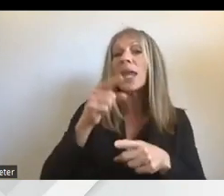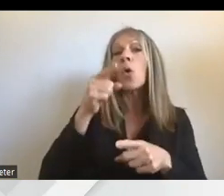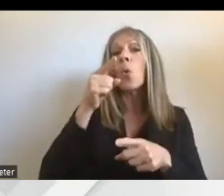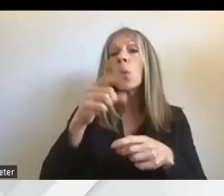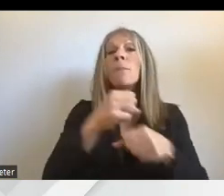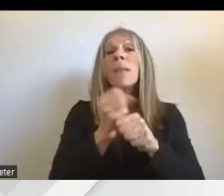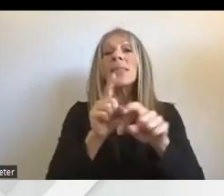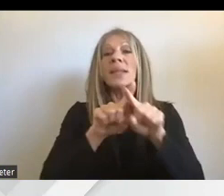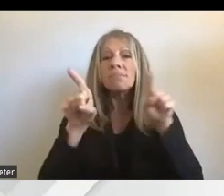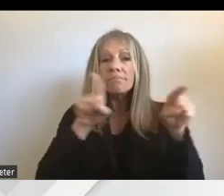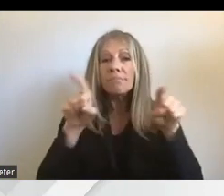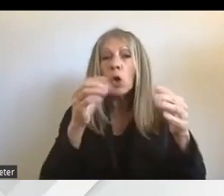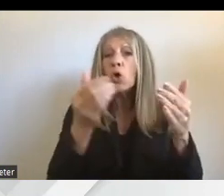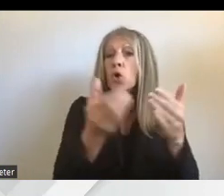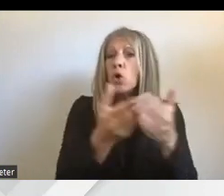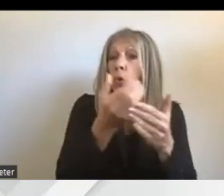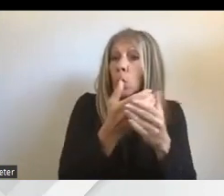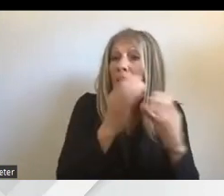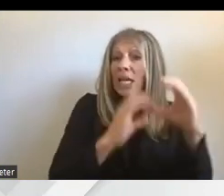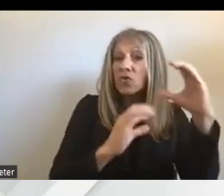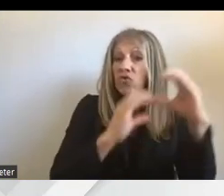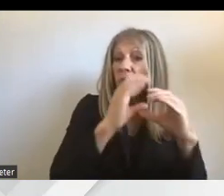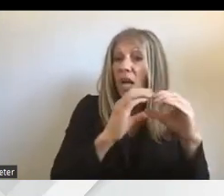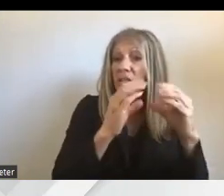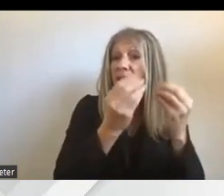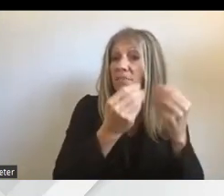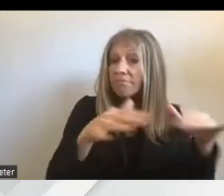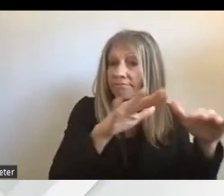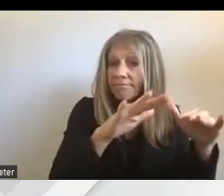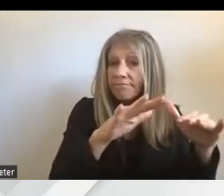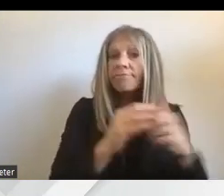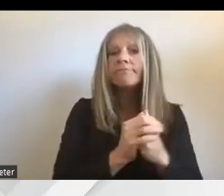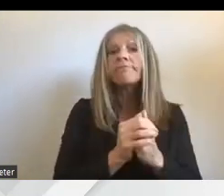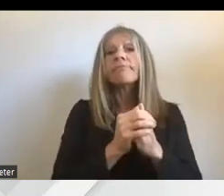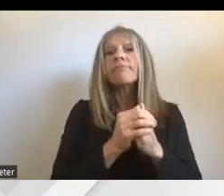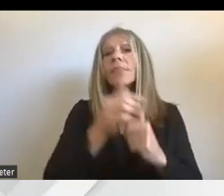distinction between newly constructed facilities, essentially in greenfield,